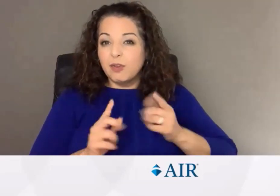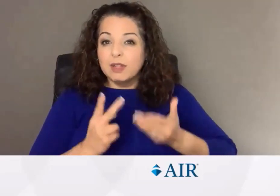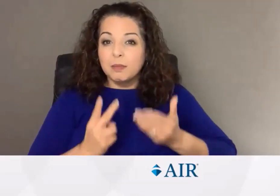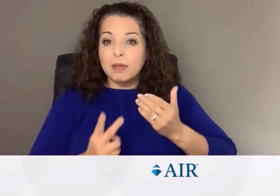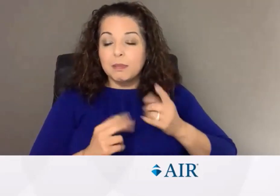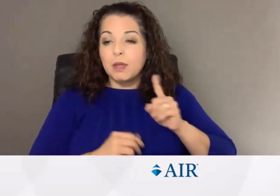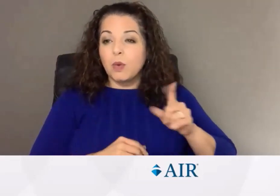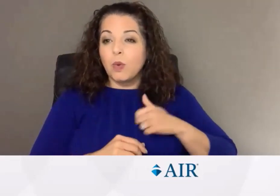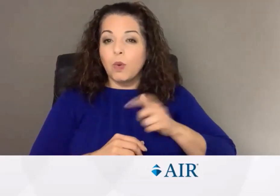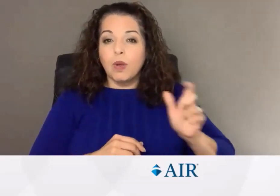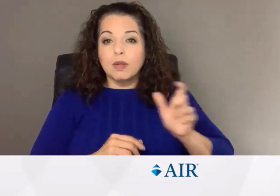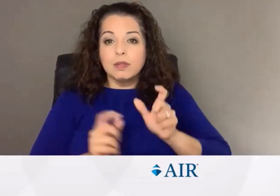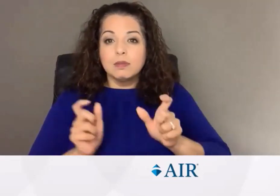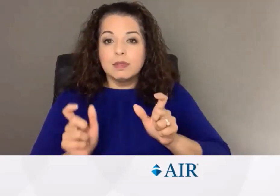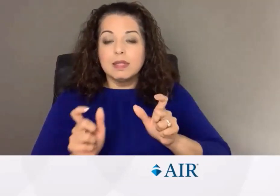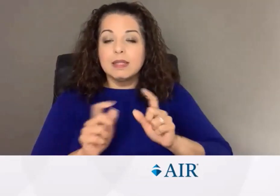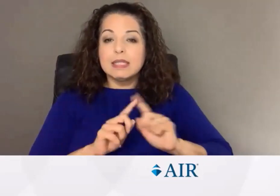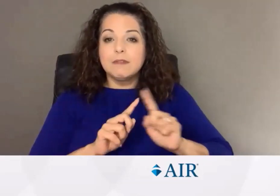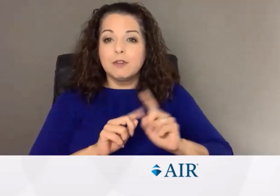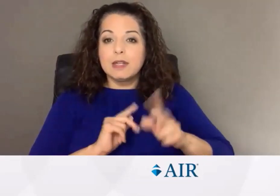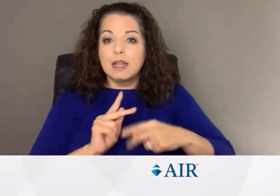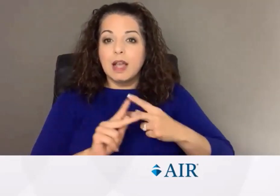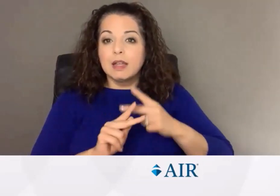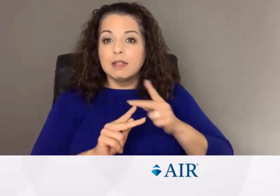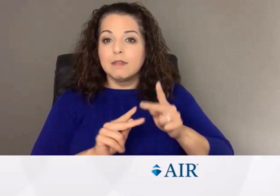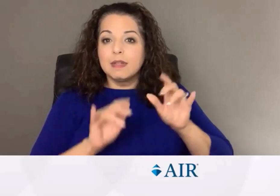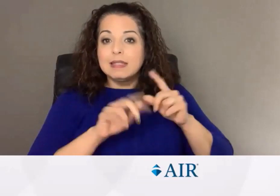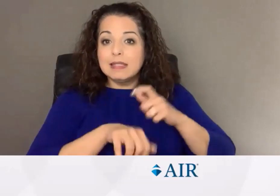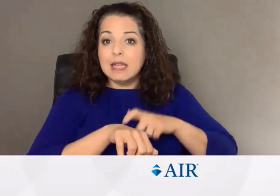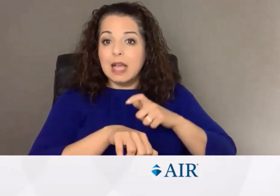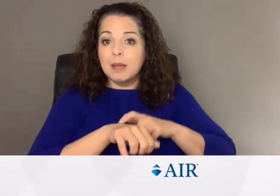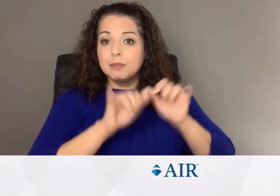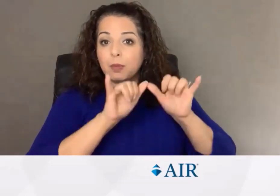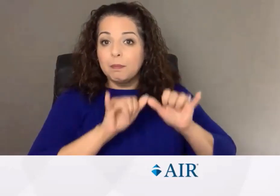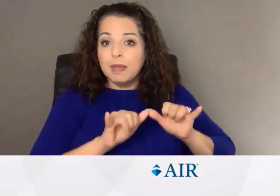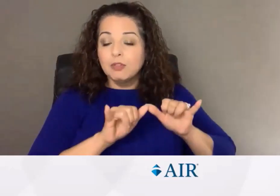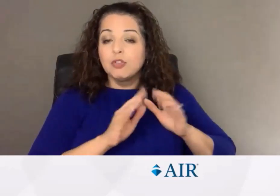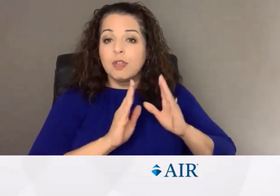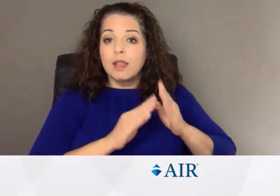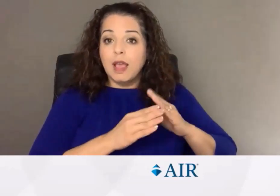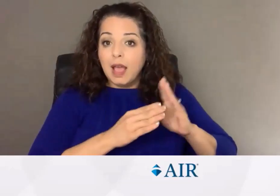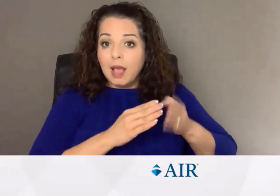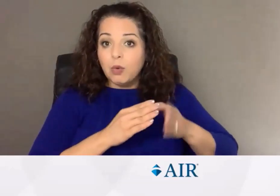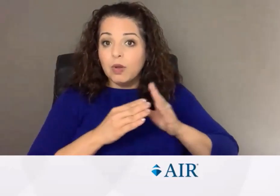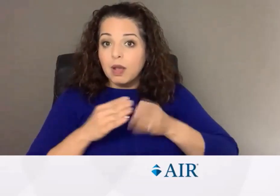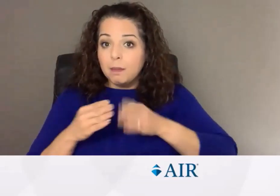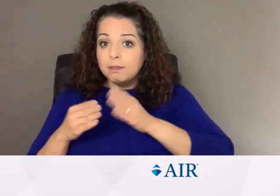of measuring outcomes that can be measured, like adaptation